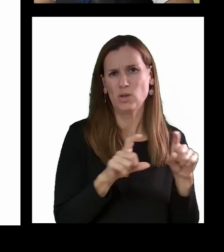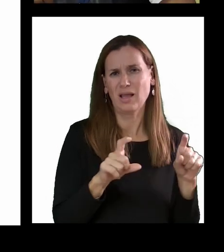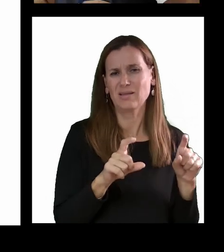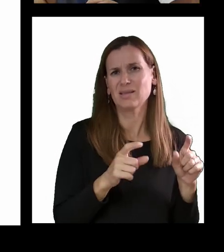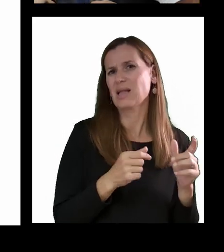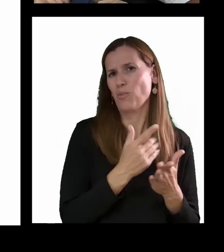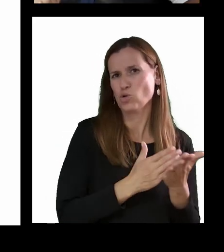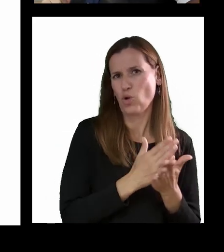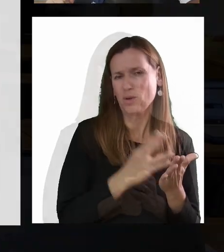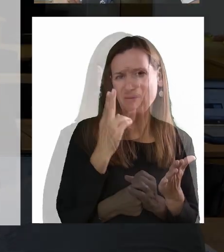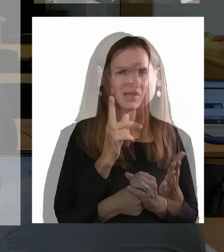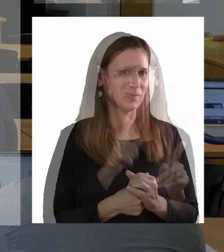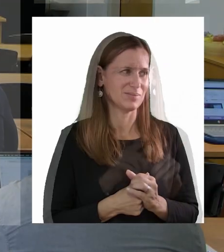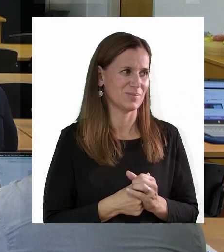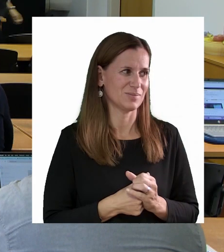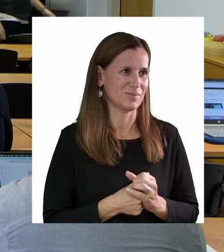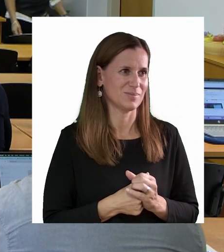And that's all. Thank you. Sure you can handle that?